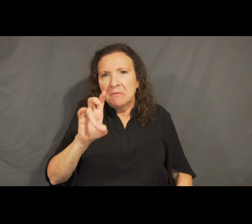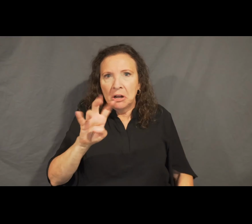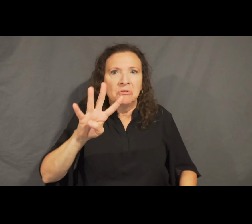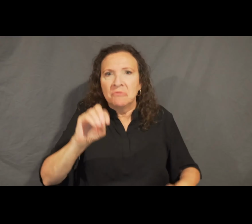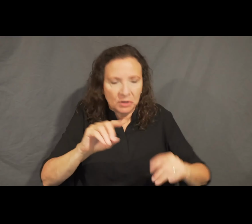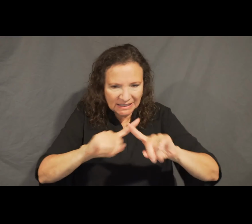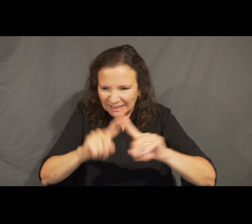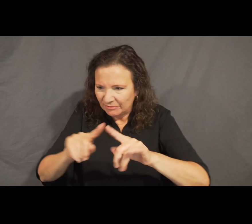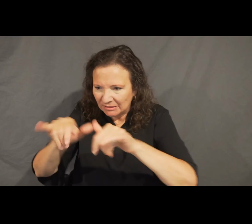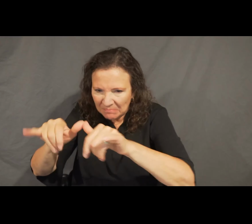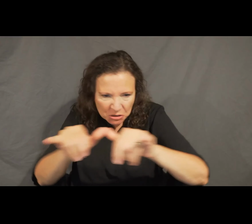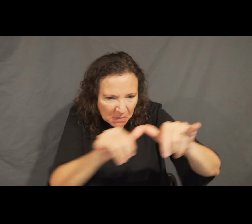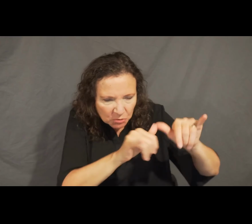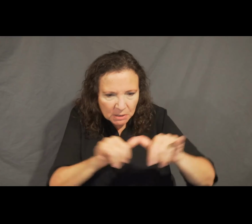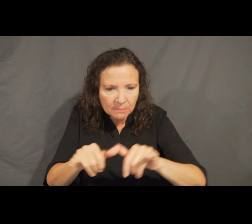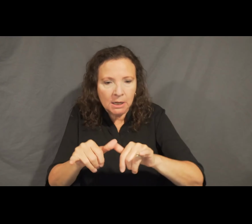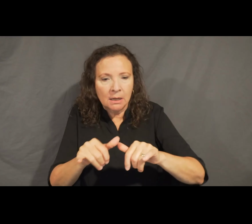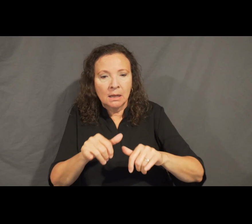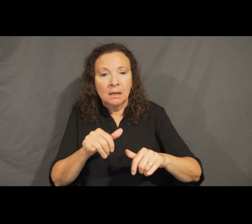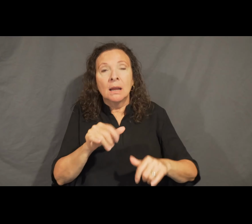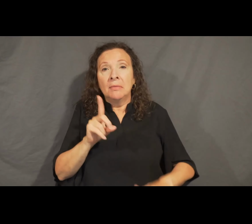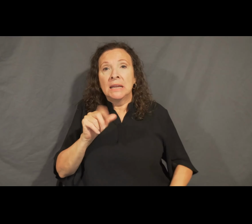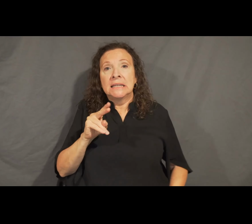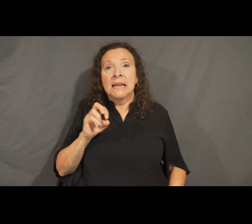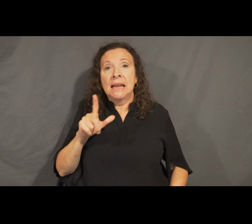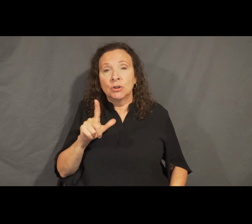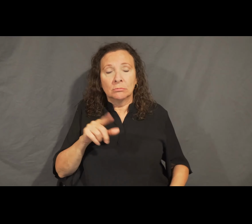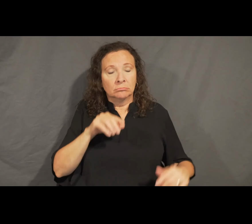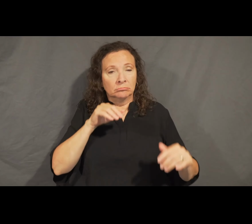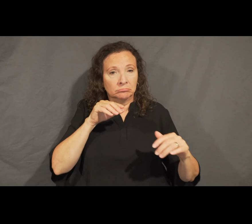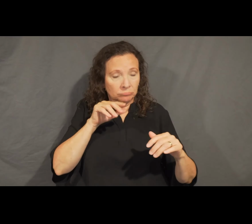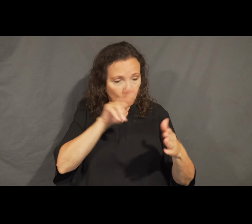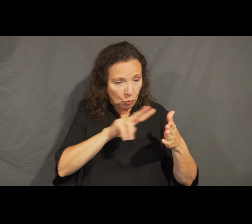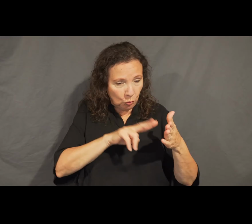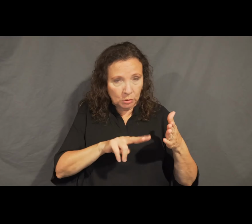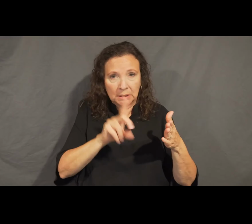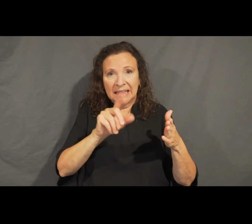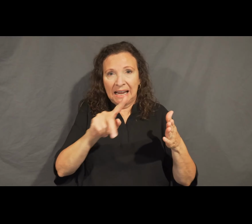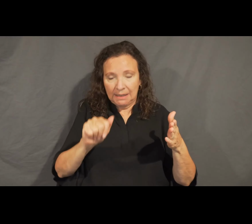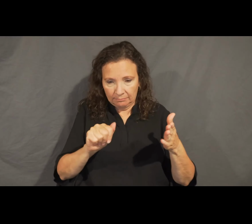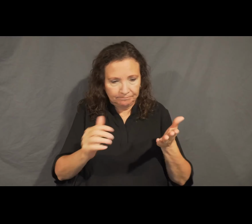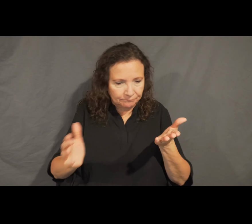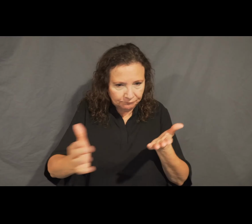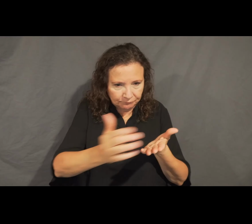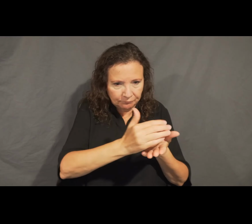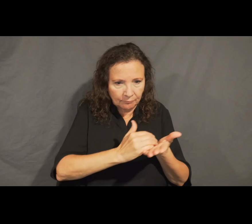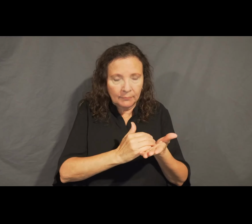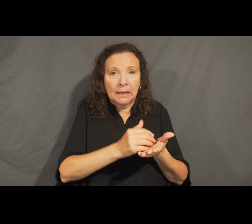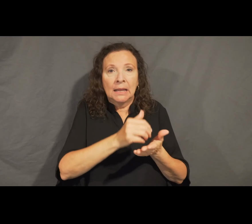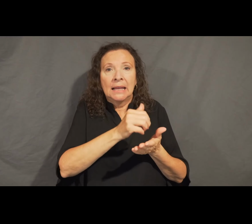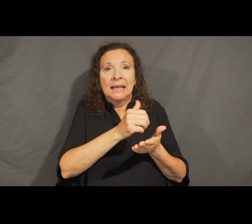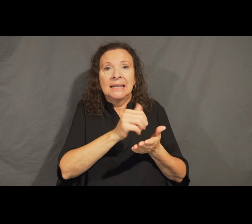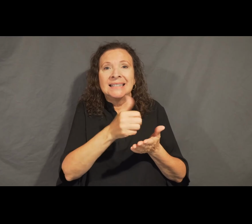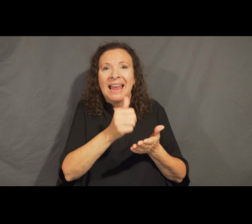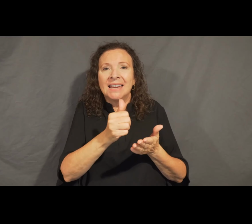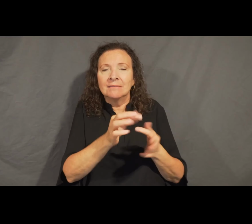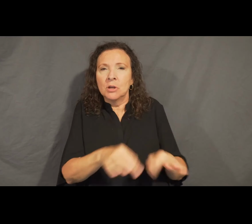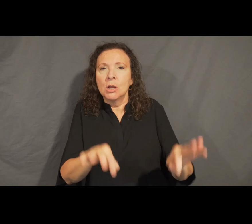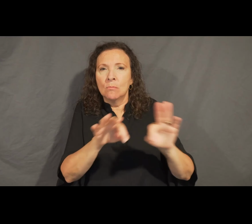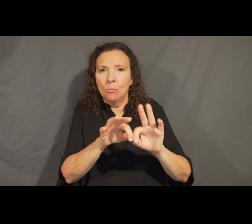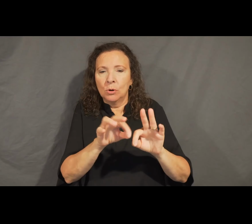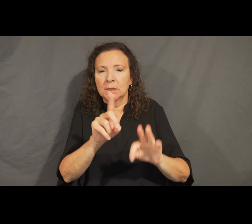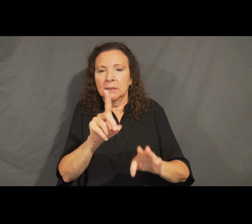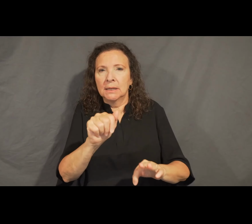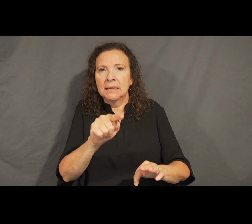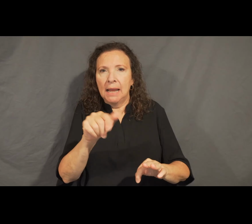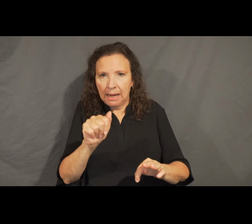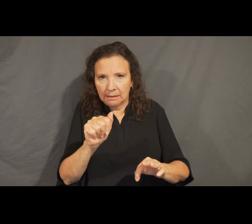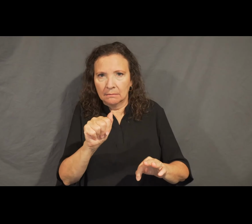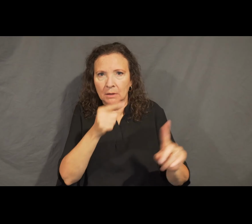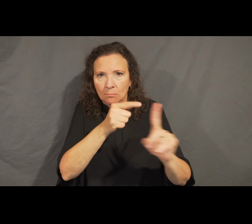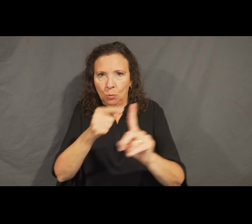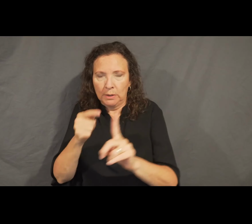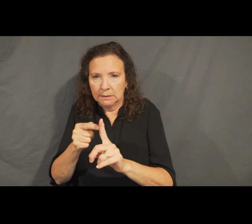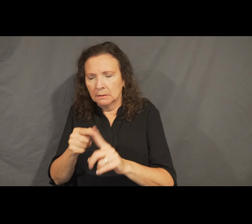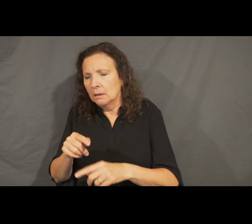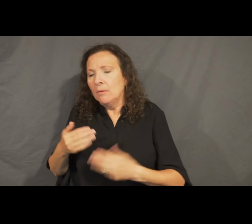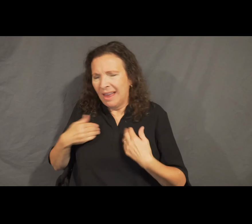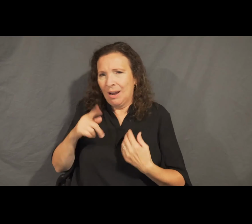They took the data points that came out of that 140 different criteria they were looking